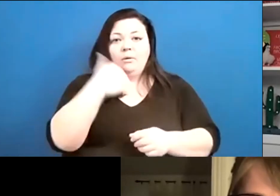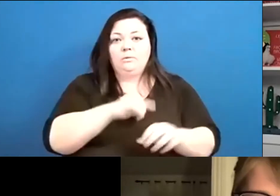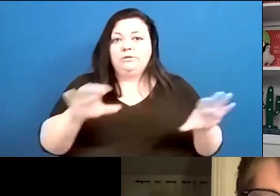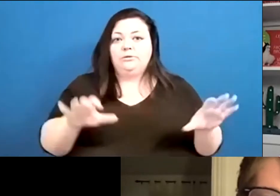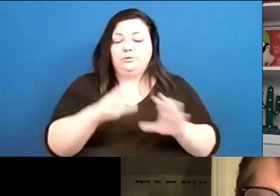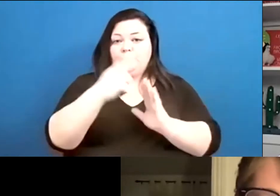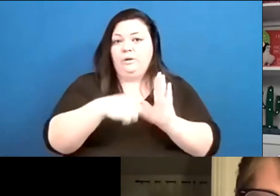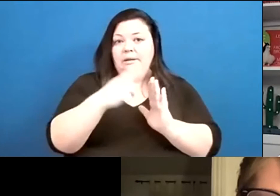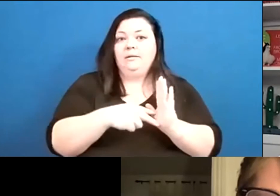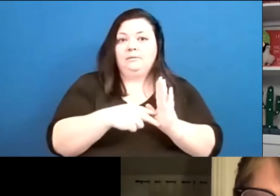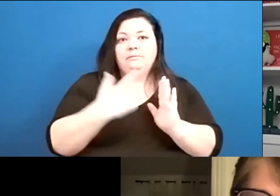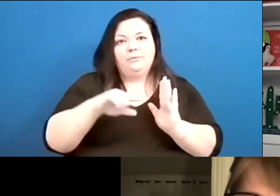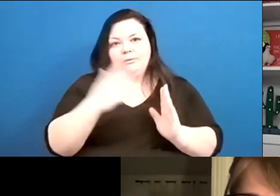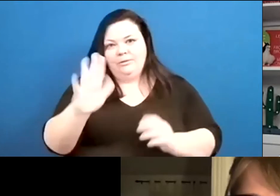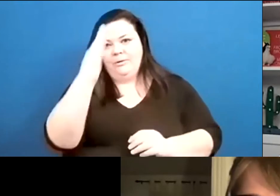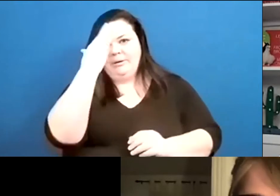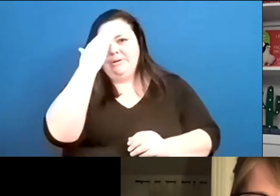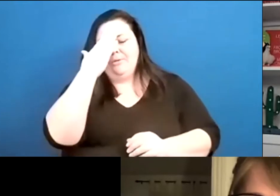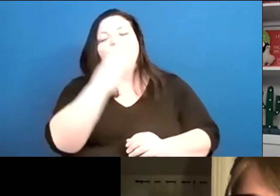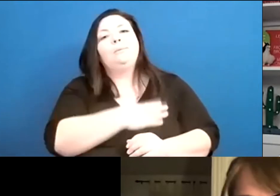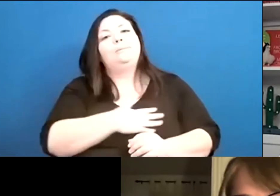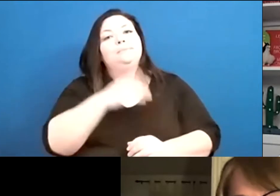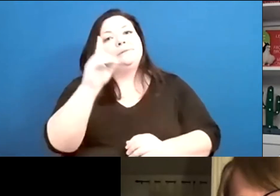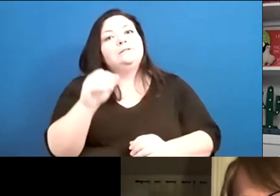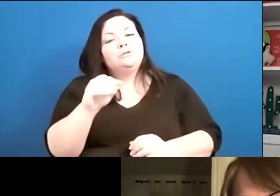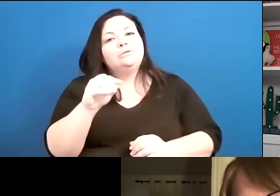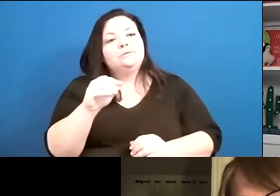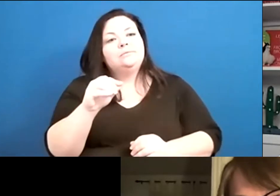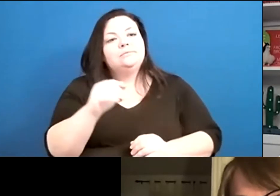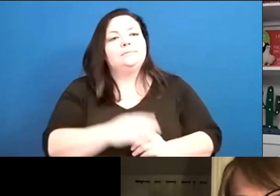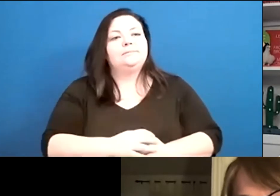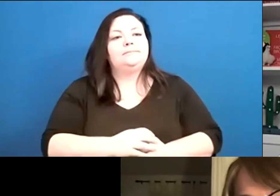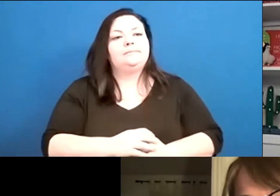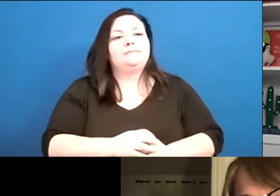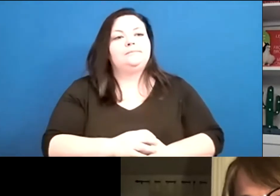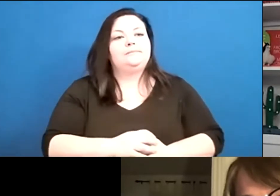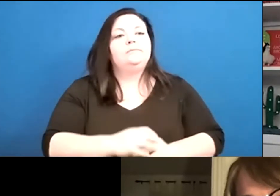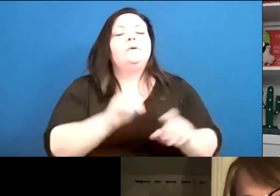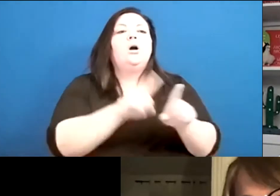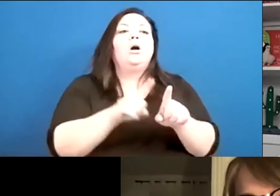as we all well know, so please do and also if you have a chance to fill